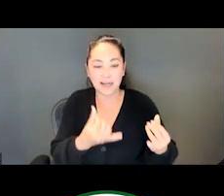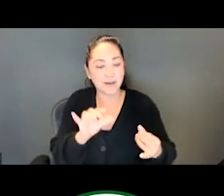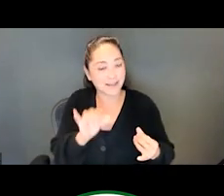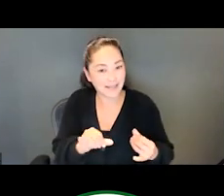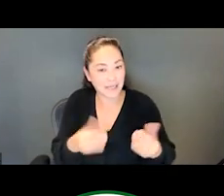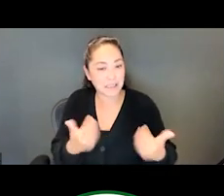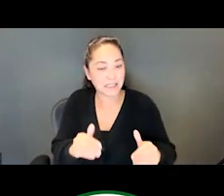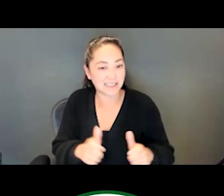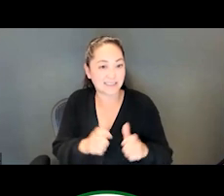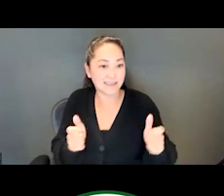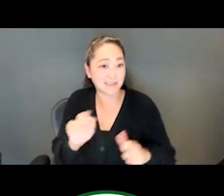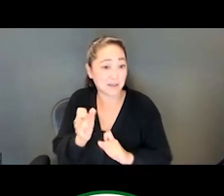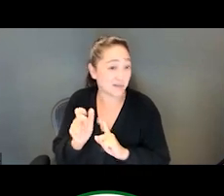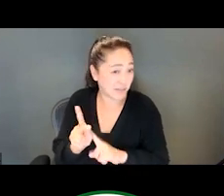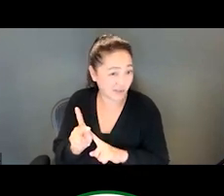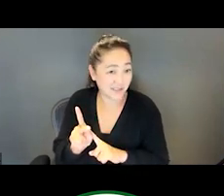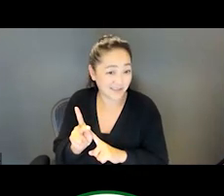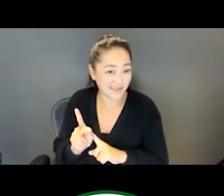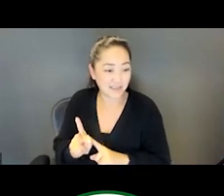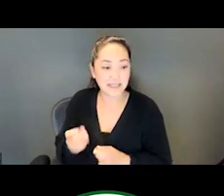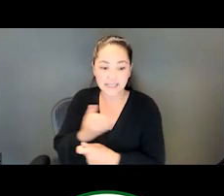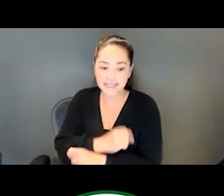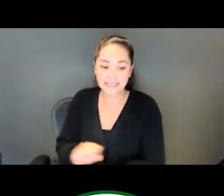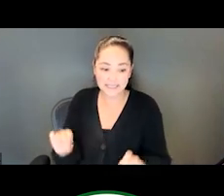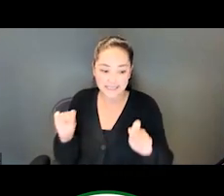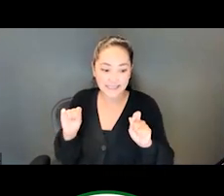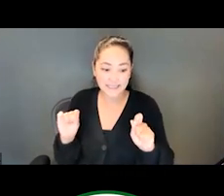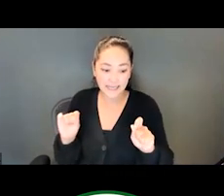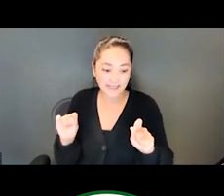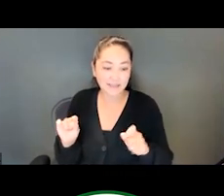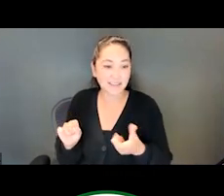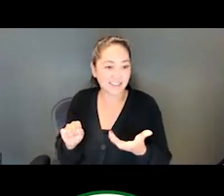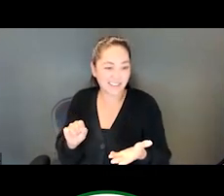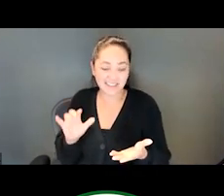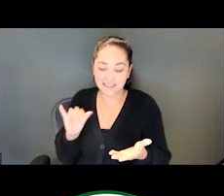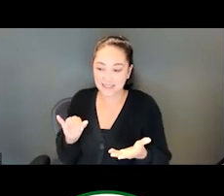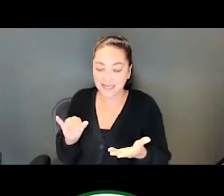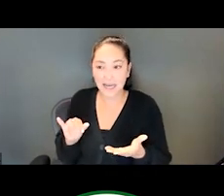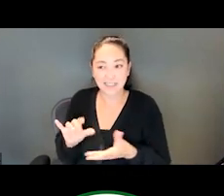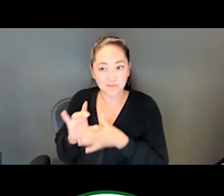at risk. That is a known risk, right? They know what those risks are. They plan for those risks.